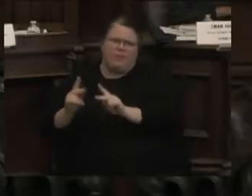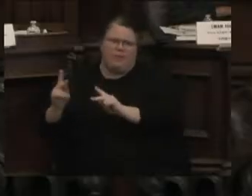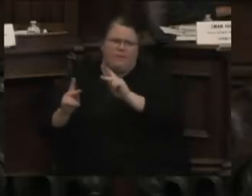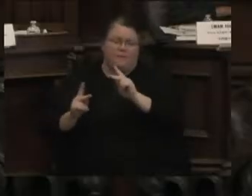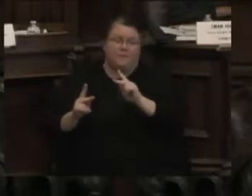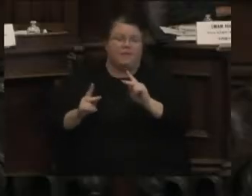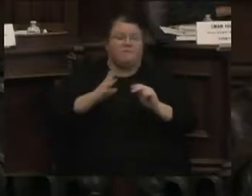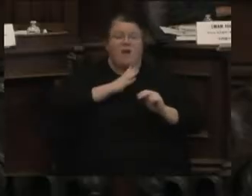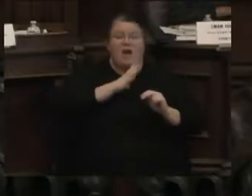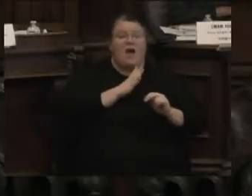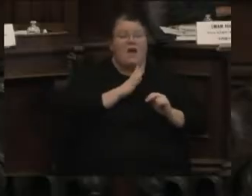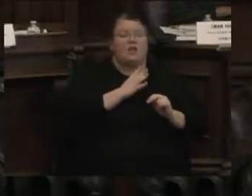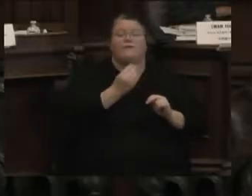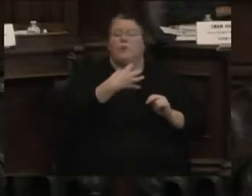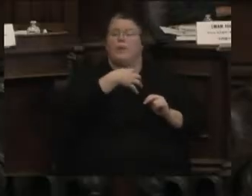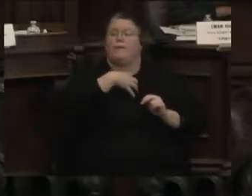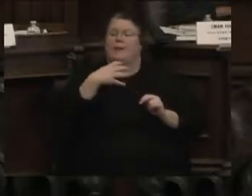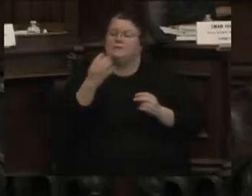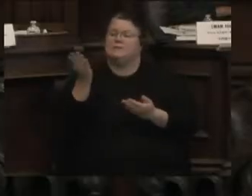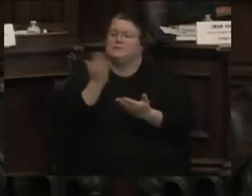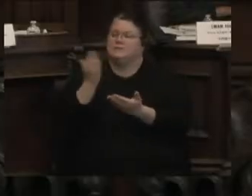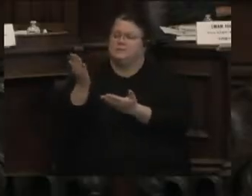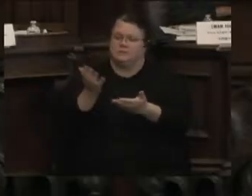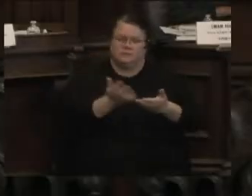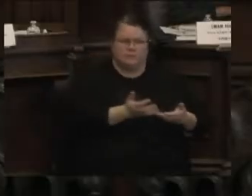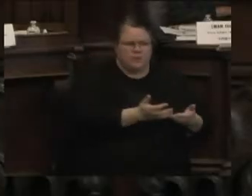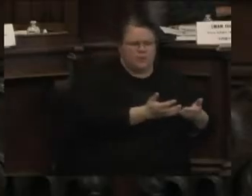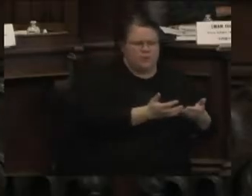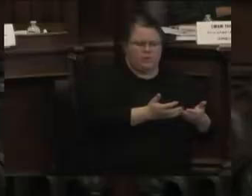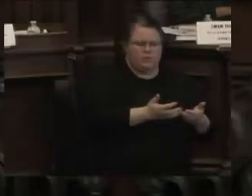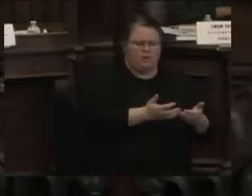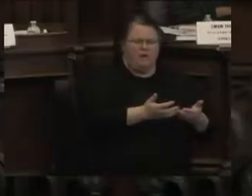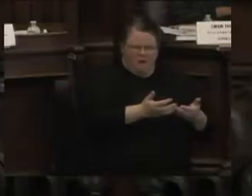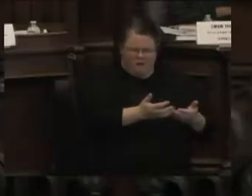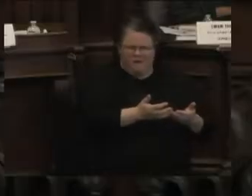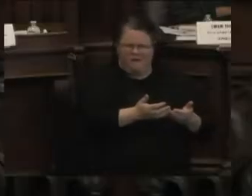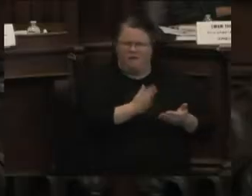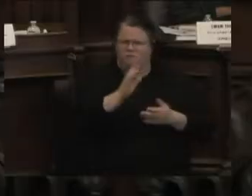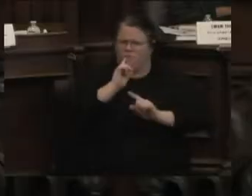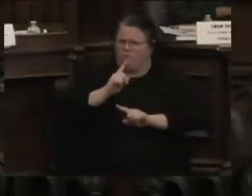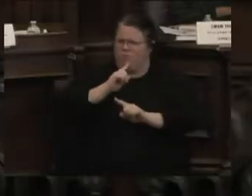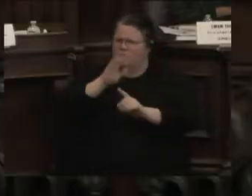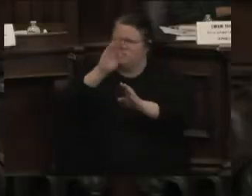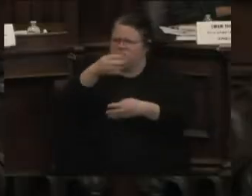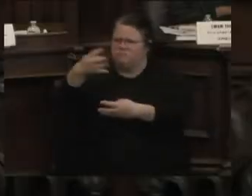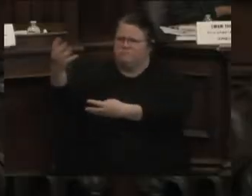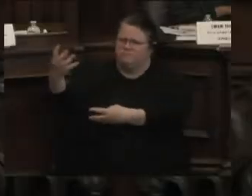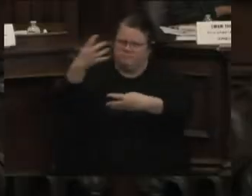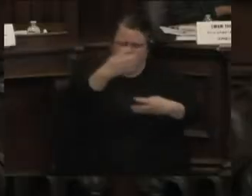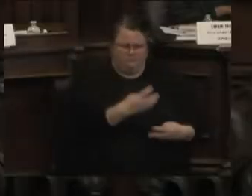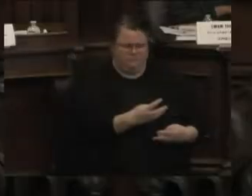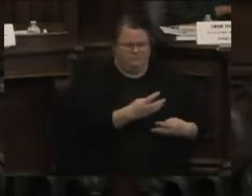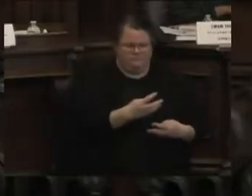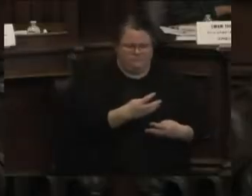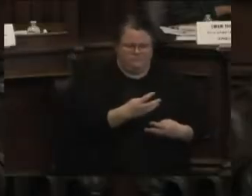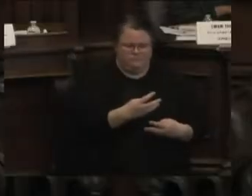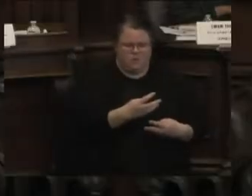accidents, to reduce costs to the city and harm to the community? That's an example of how, starting with a trend just from a couple of complaints,